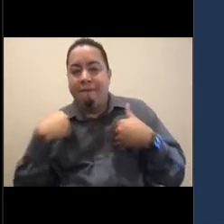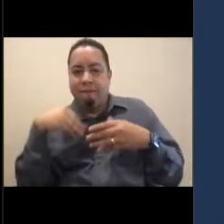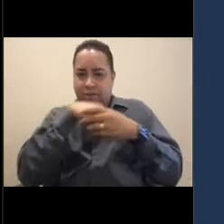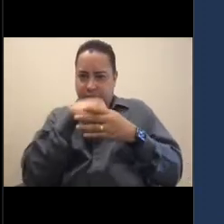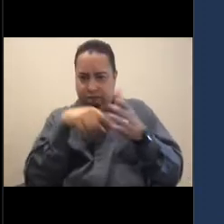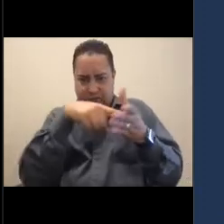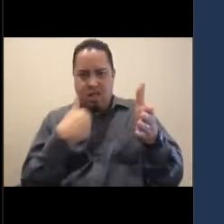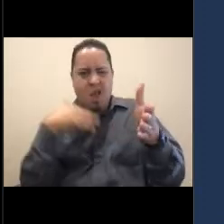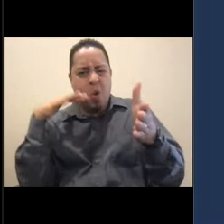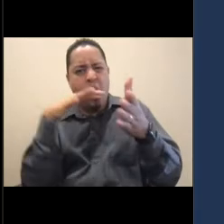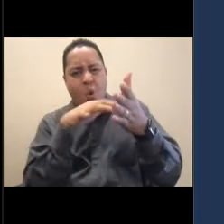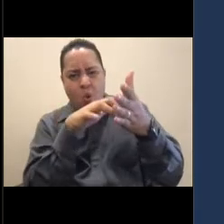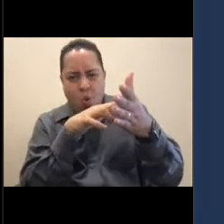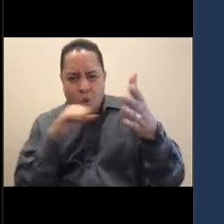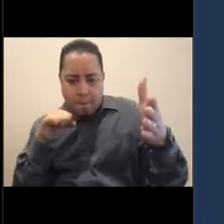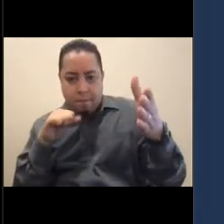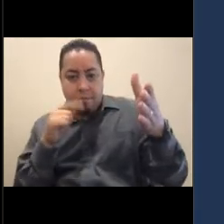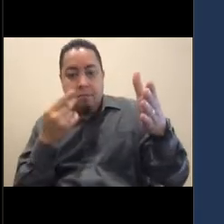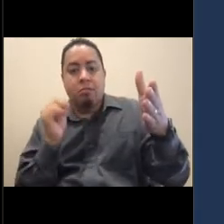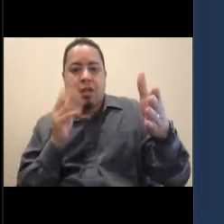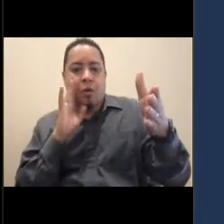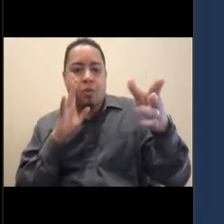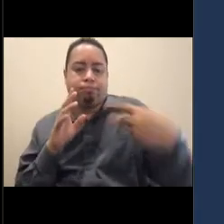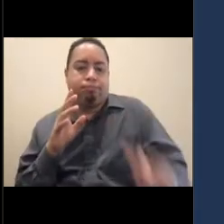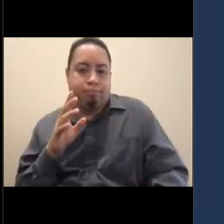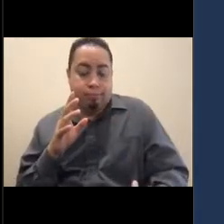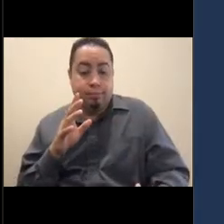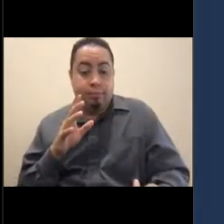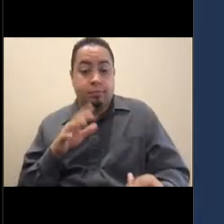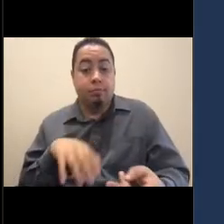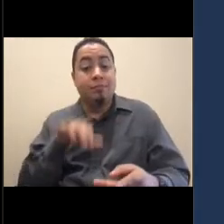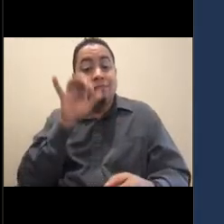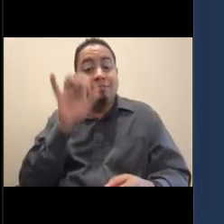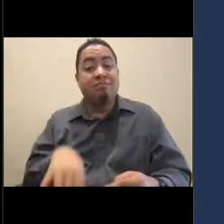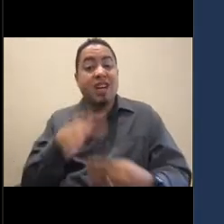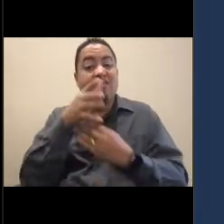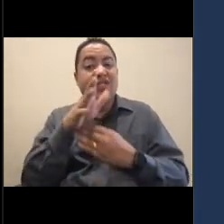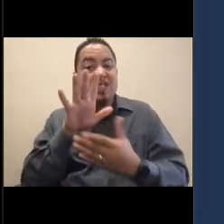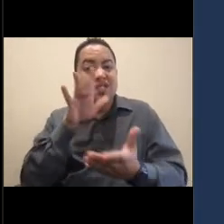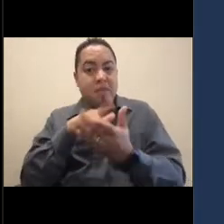has some old scars from other sea lampreys. So these invasive species